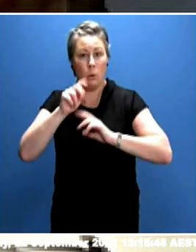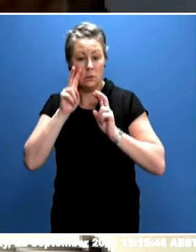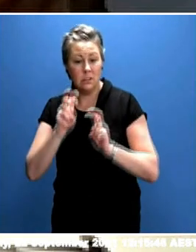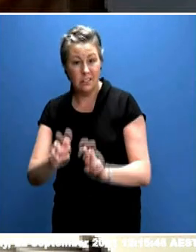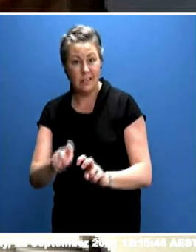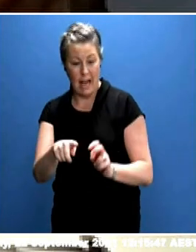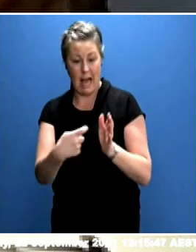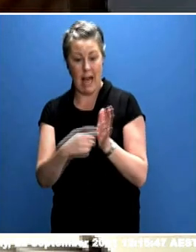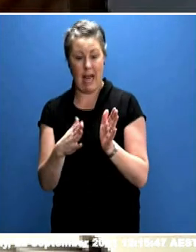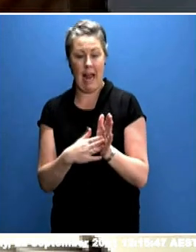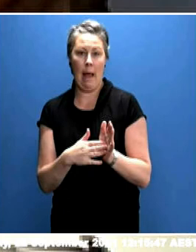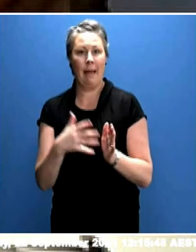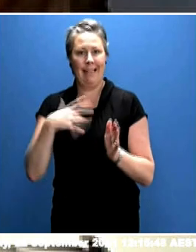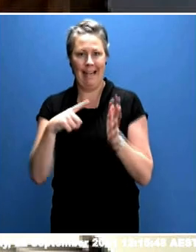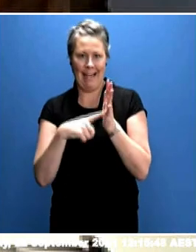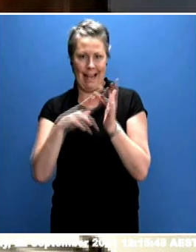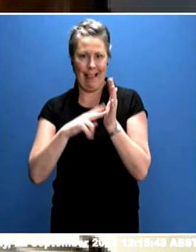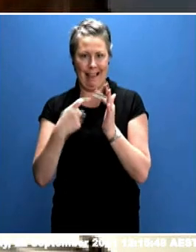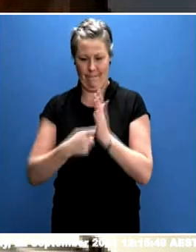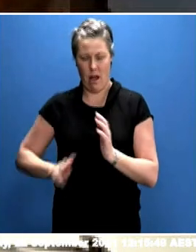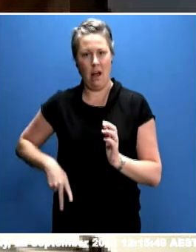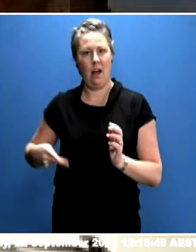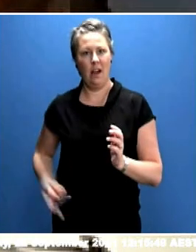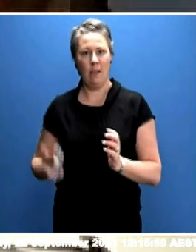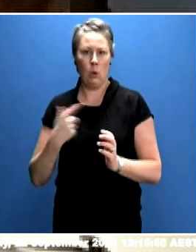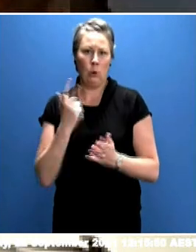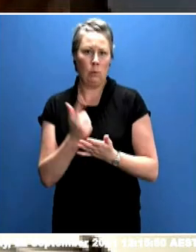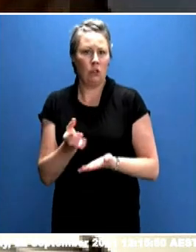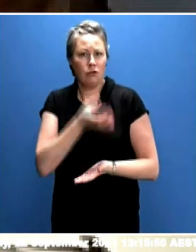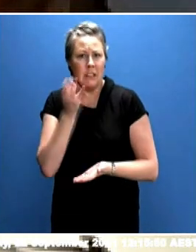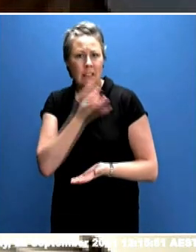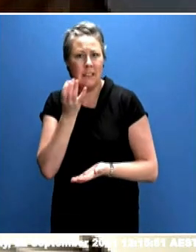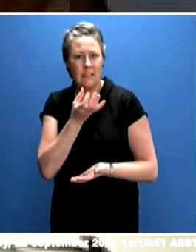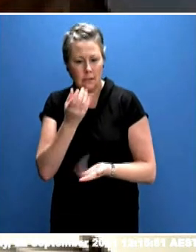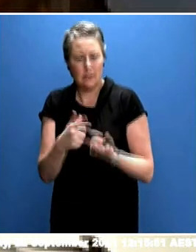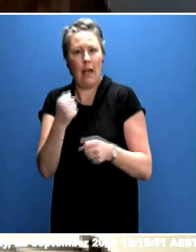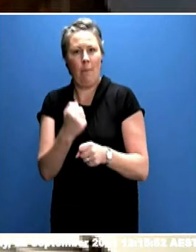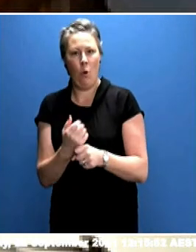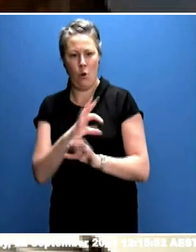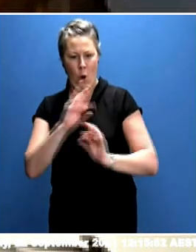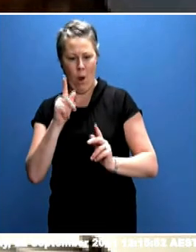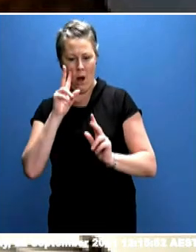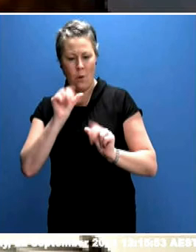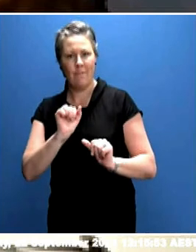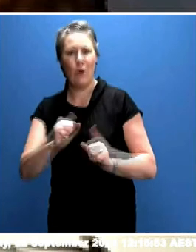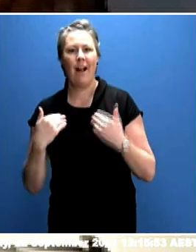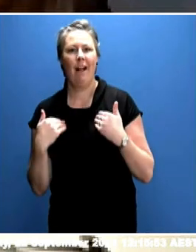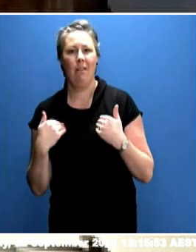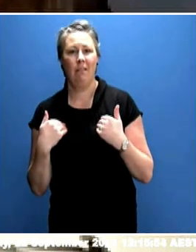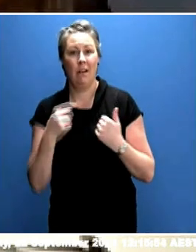chronic alcohol abuse --- so kids who may not trust going to hospitals